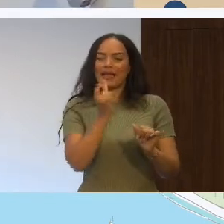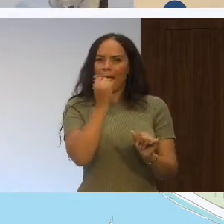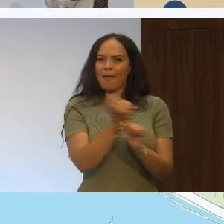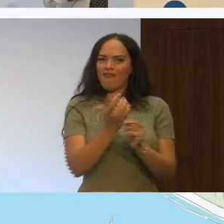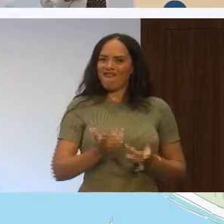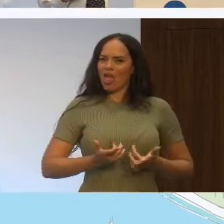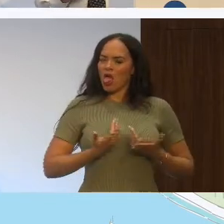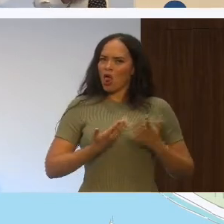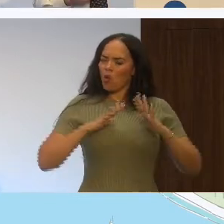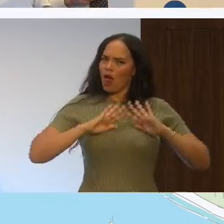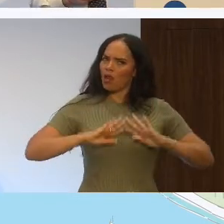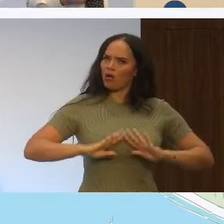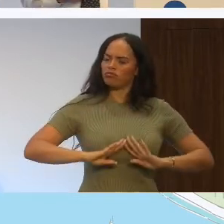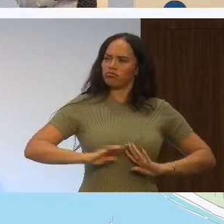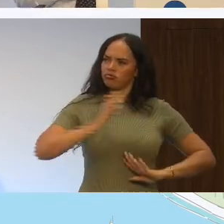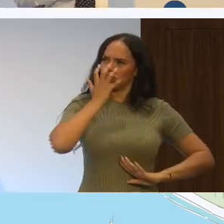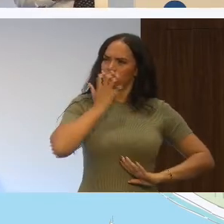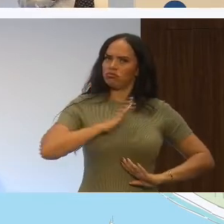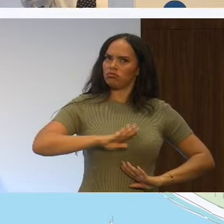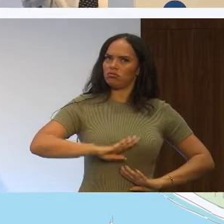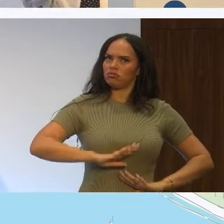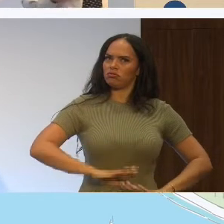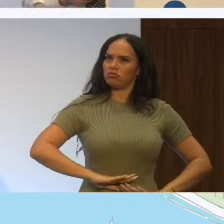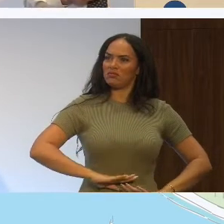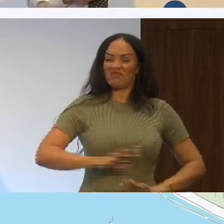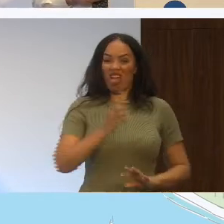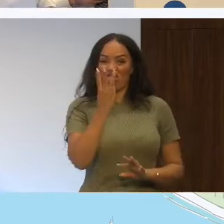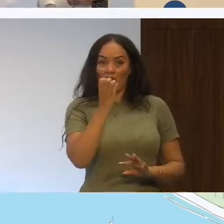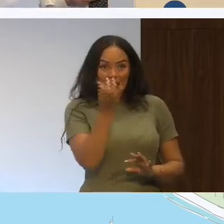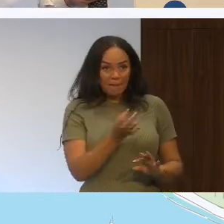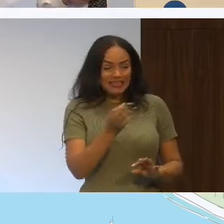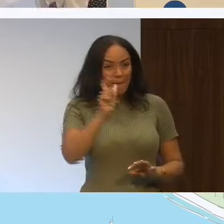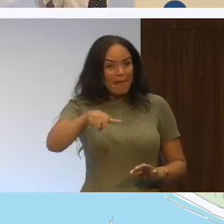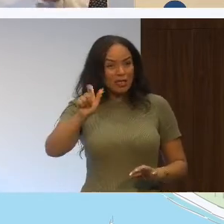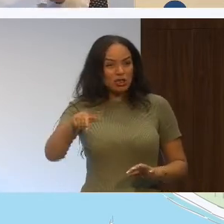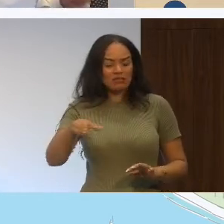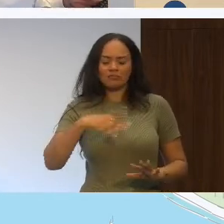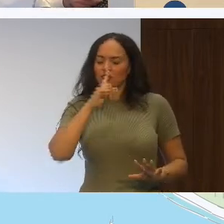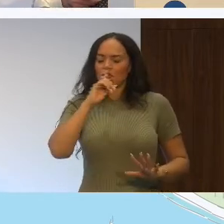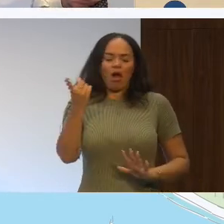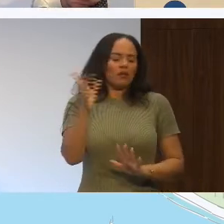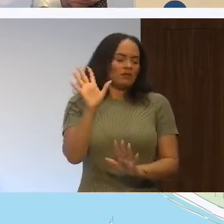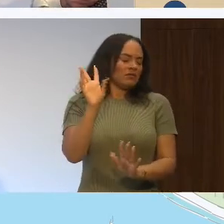preventative and 30% of patients don't tolerate it. And one of the things they report back is just feeling really, really awful.